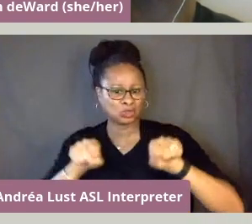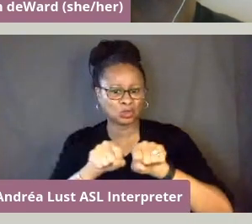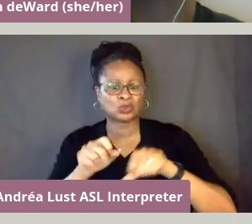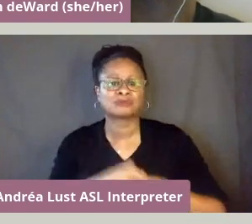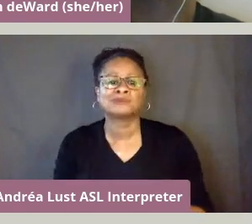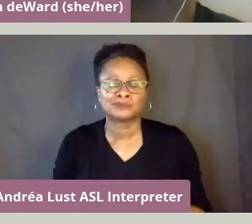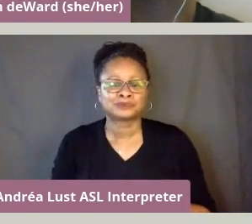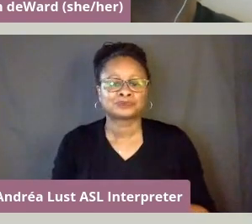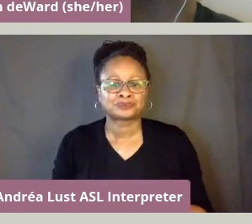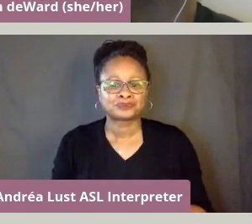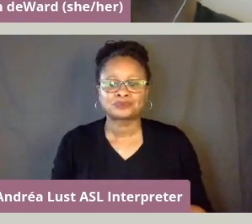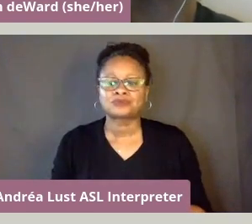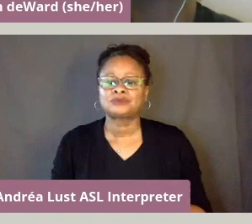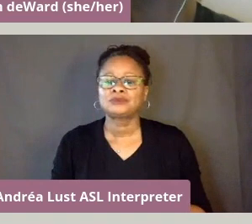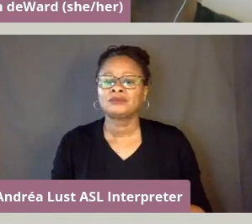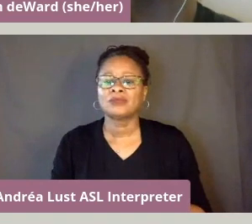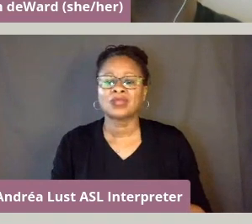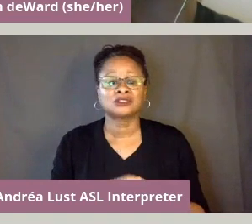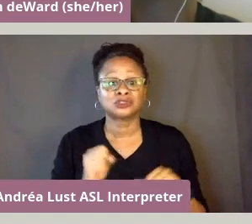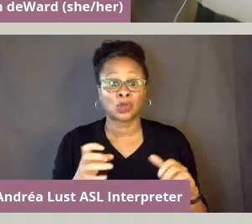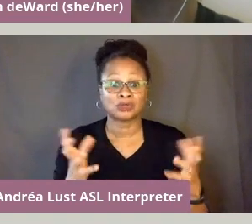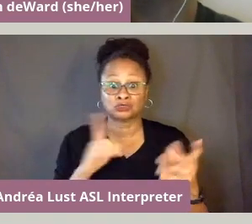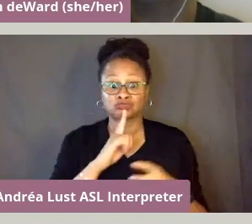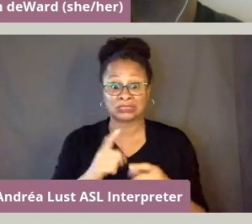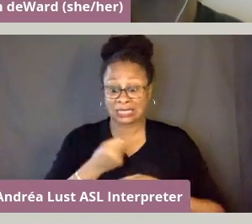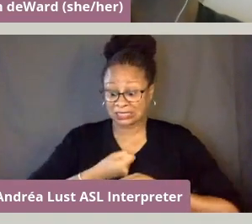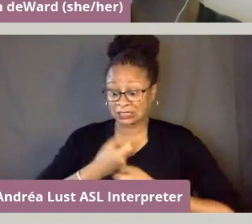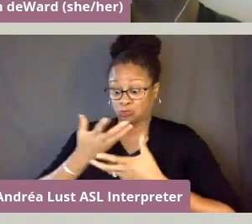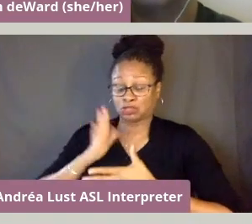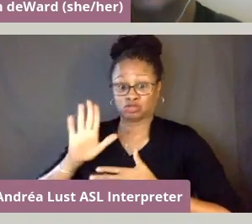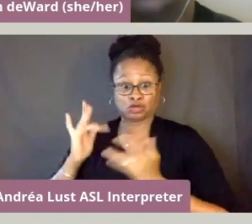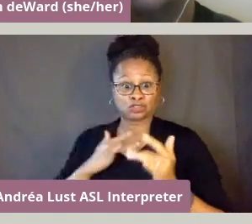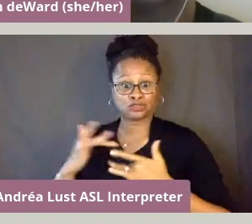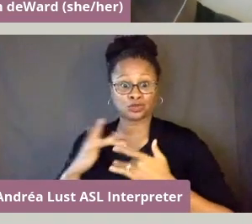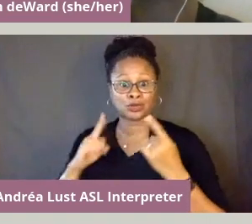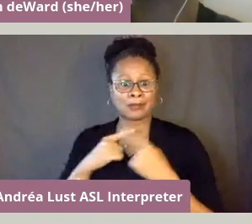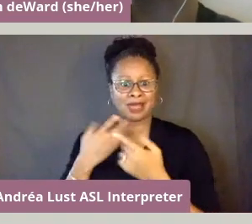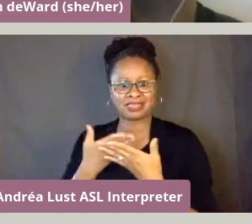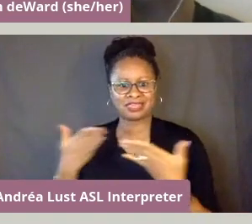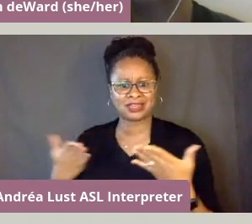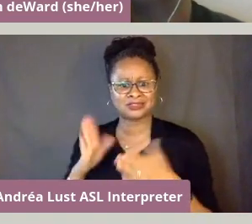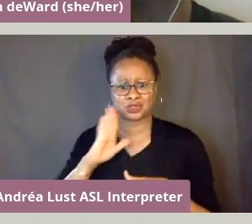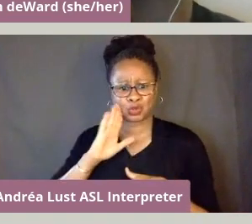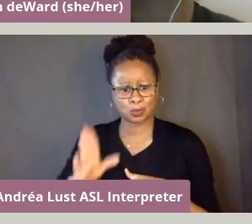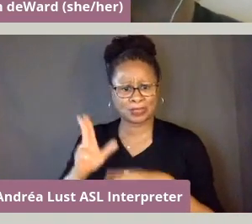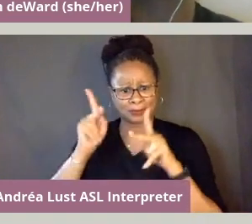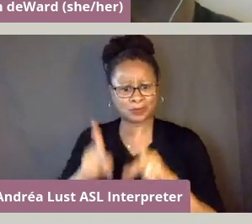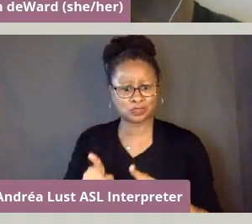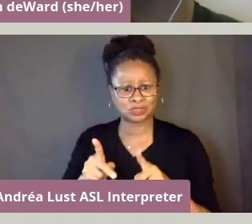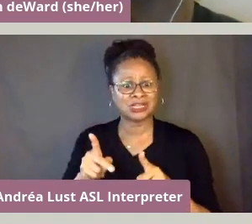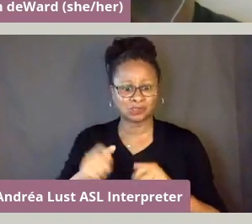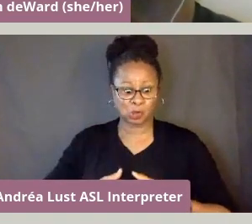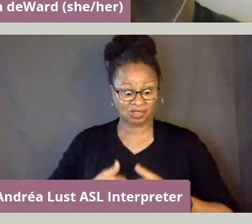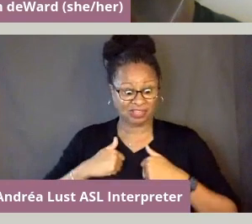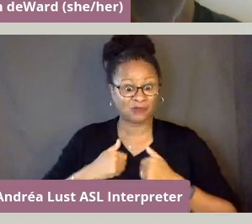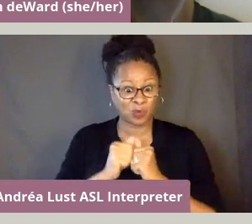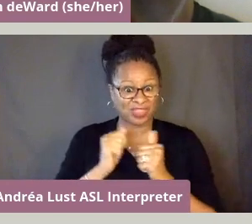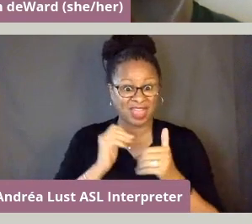So it's also just voicing your concerns about things that you're going to be the one to have to live with, you know.